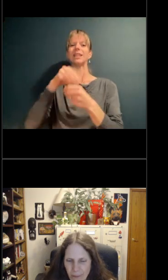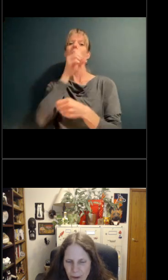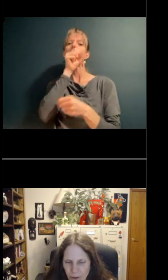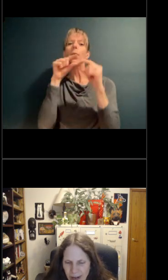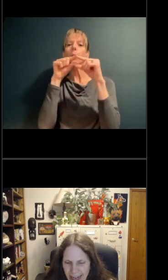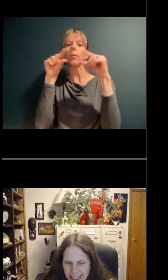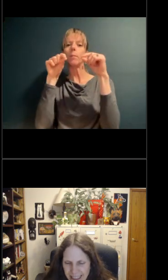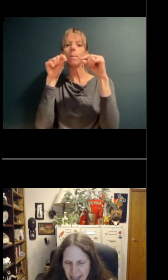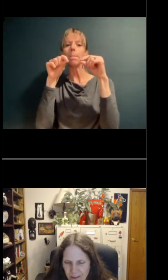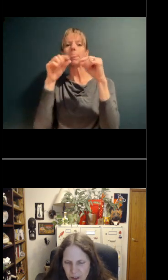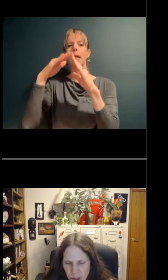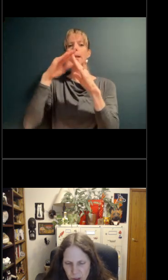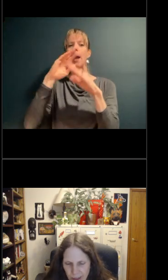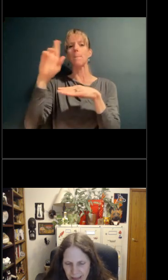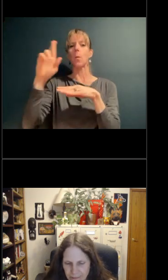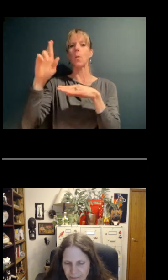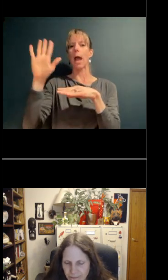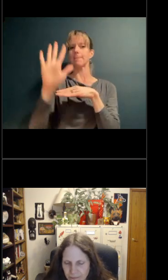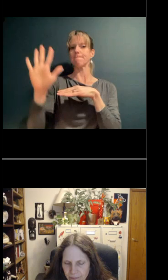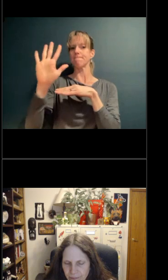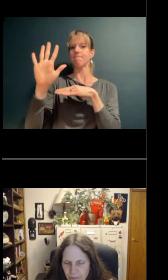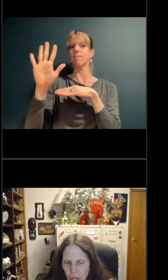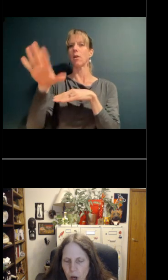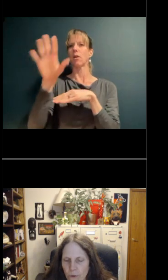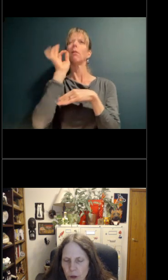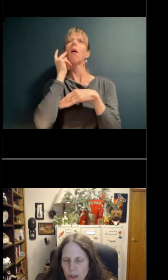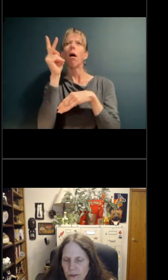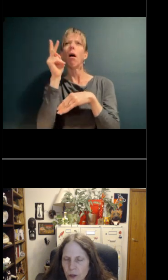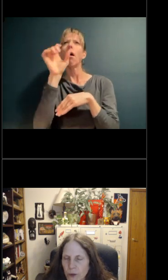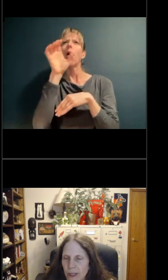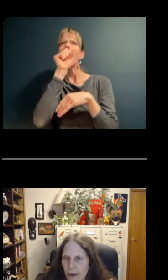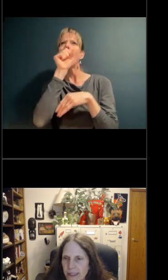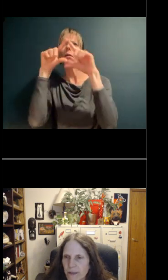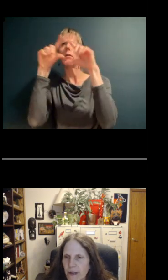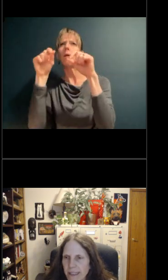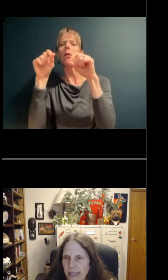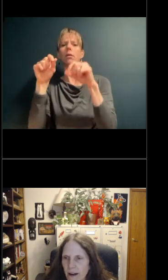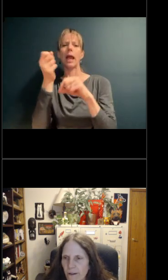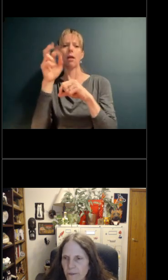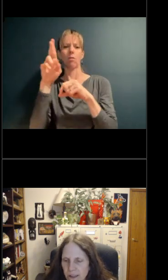on the upper right-hand side of your screen. For those of you who requested Montana Office